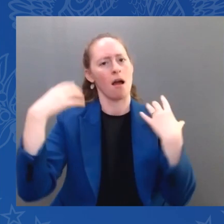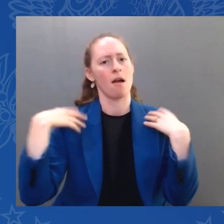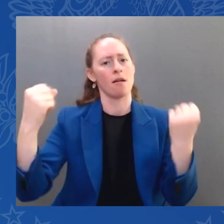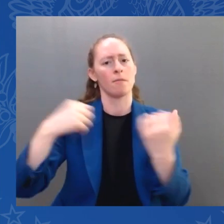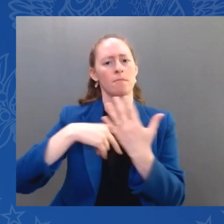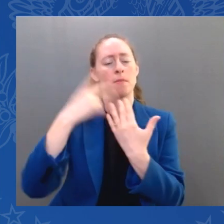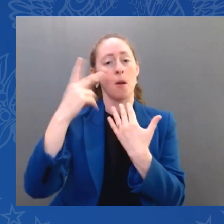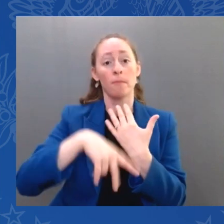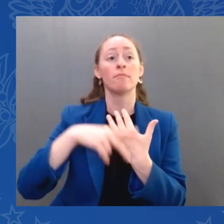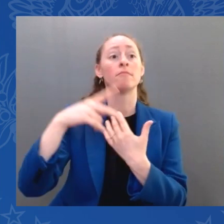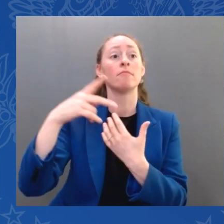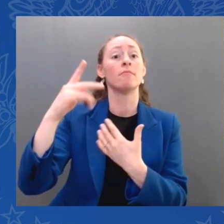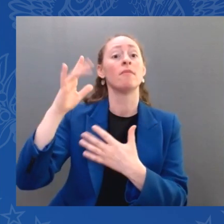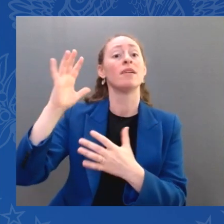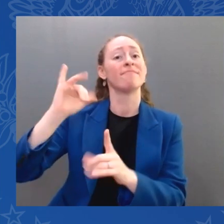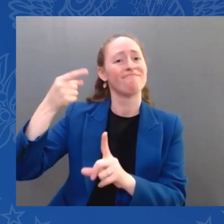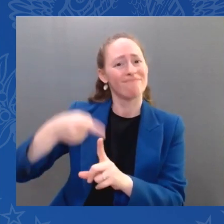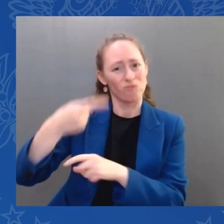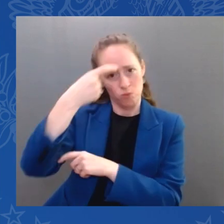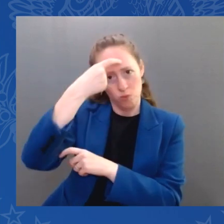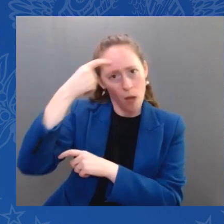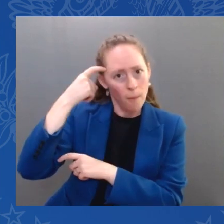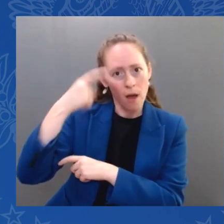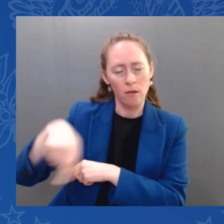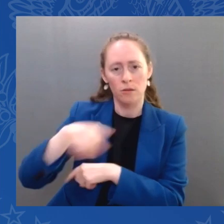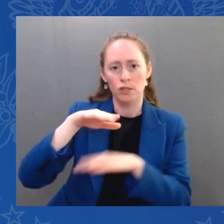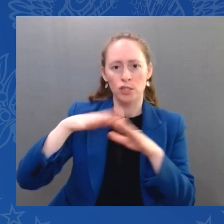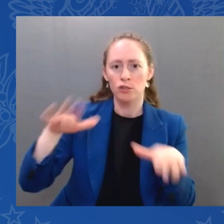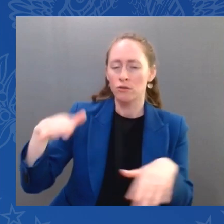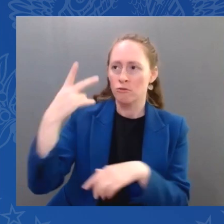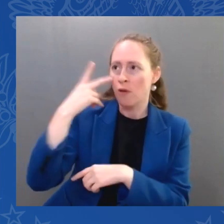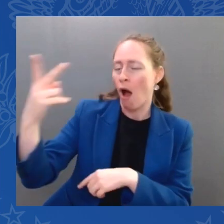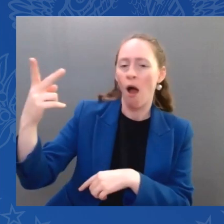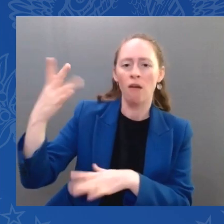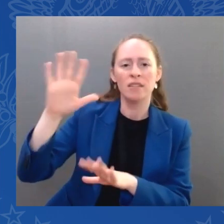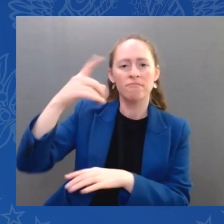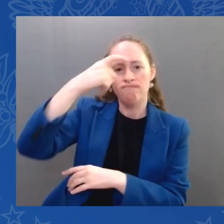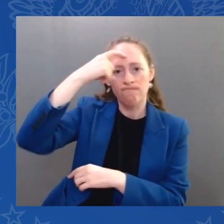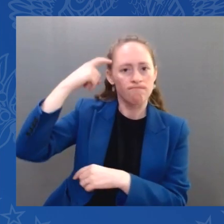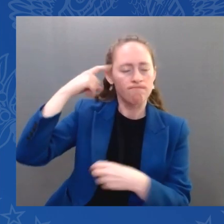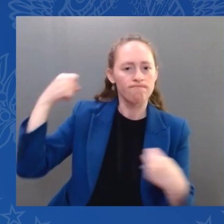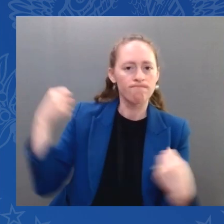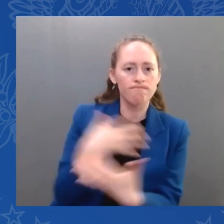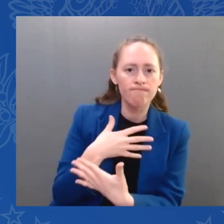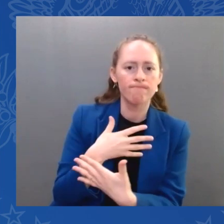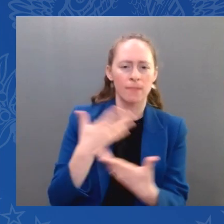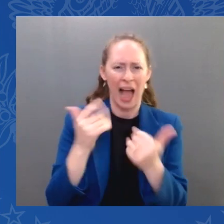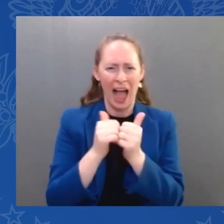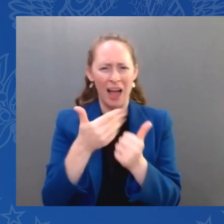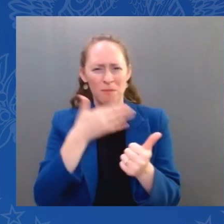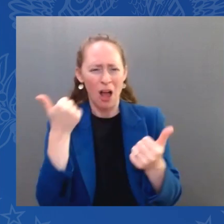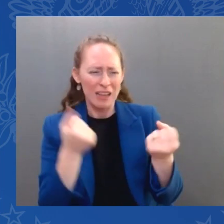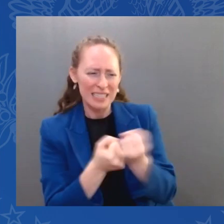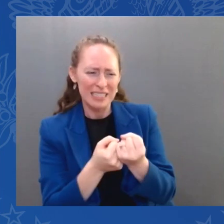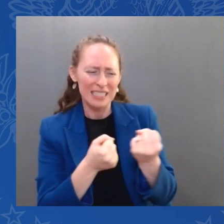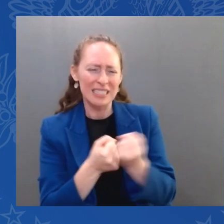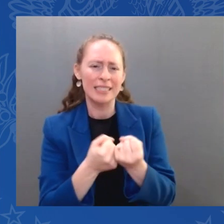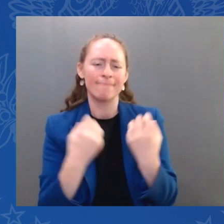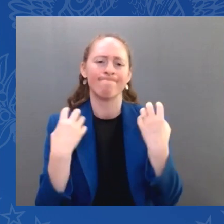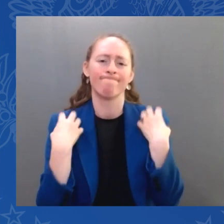It will not save every life from the epidemic of gun violence, but if this law had been in place years ago,